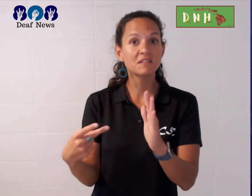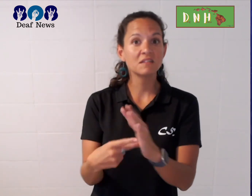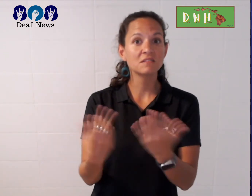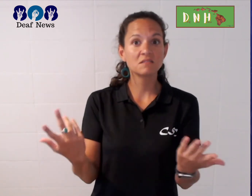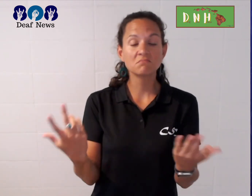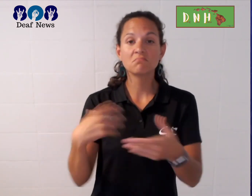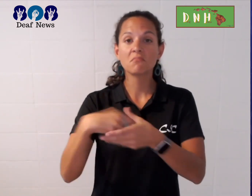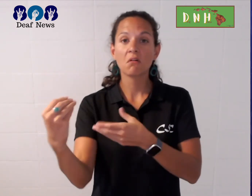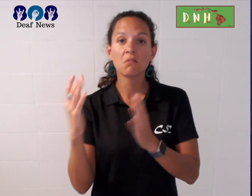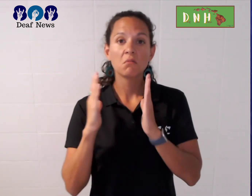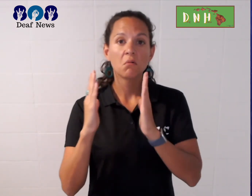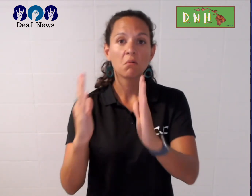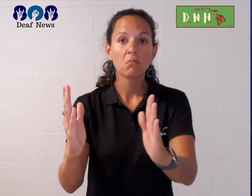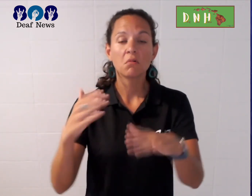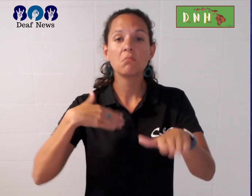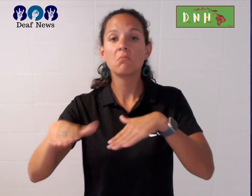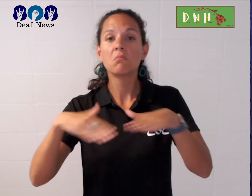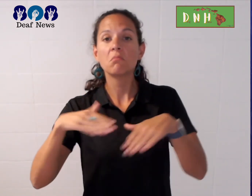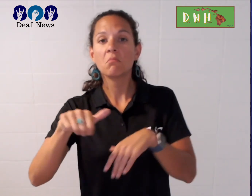required to be worn while indoors.